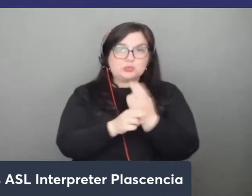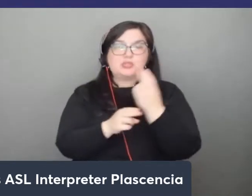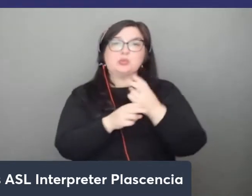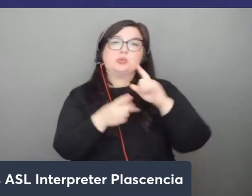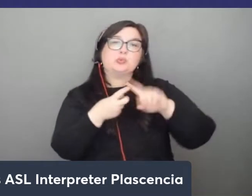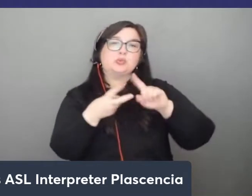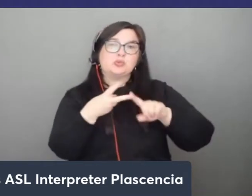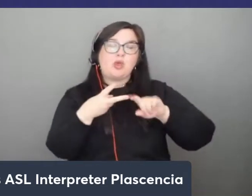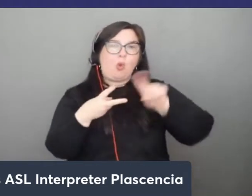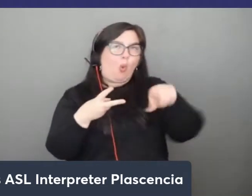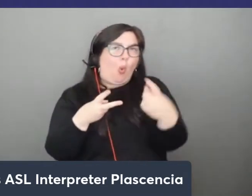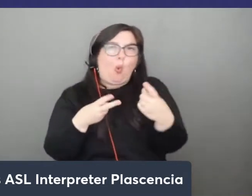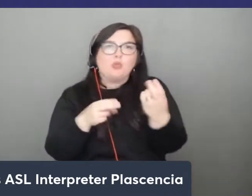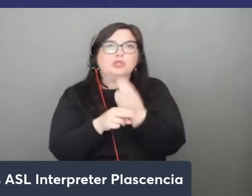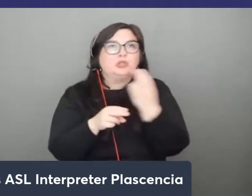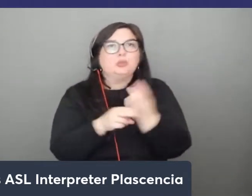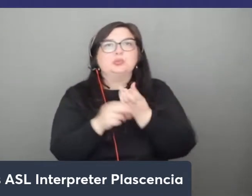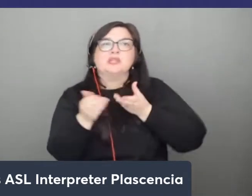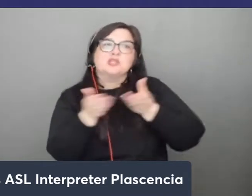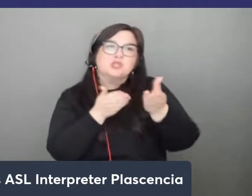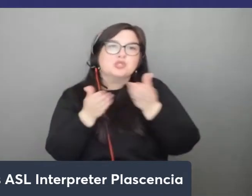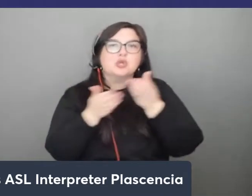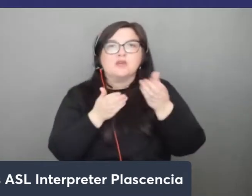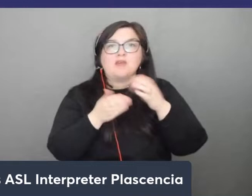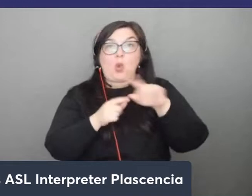you already use these services as and when you need them.